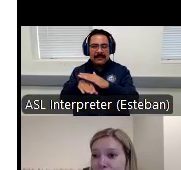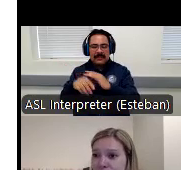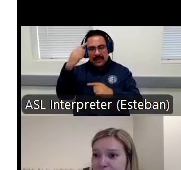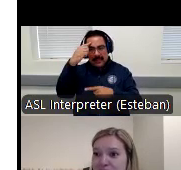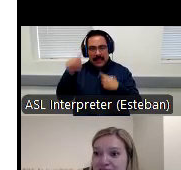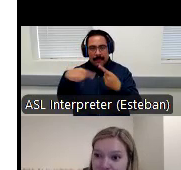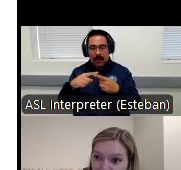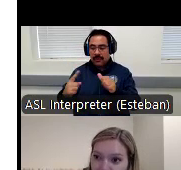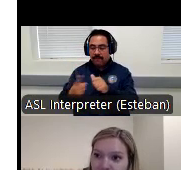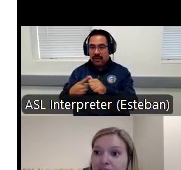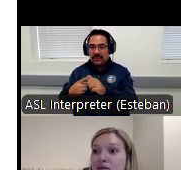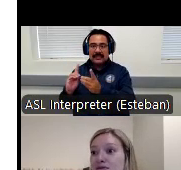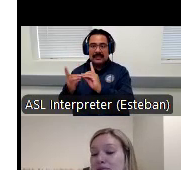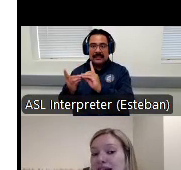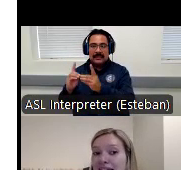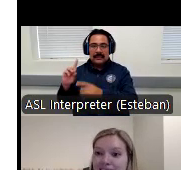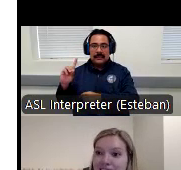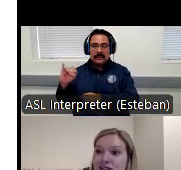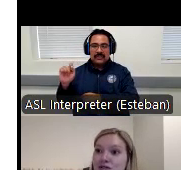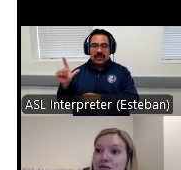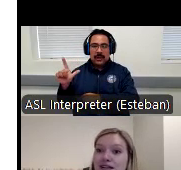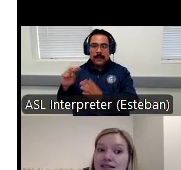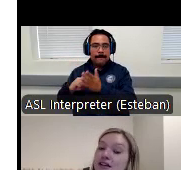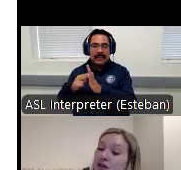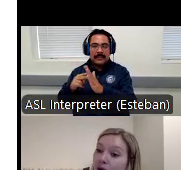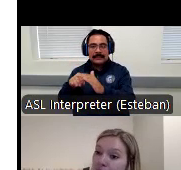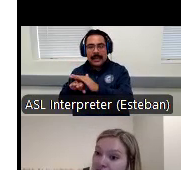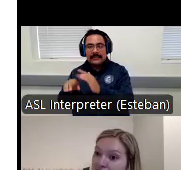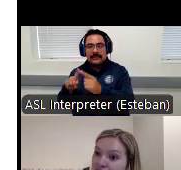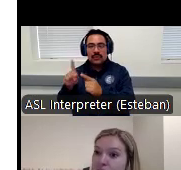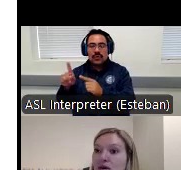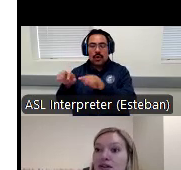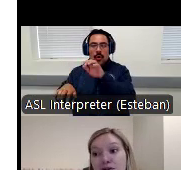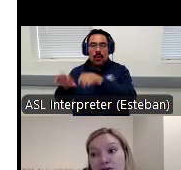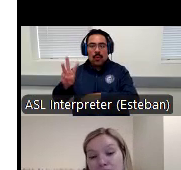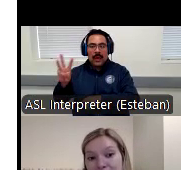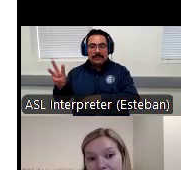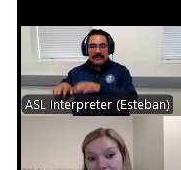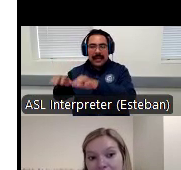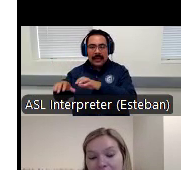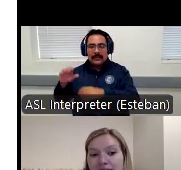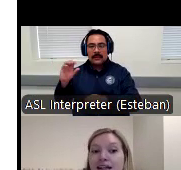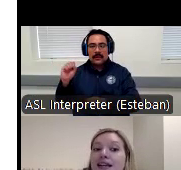the first would be digital, which would be access to things like your website or your social media.